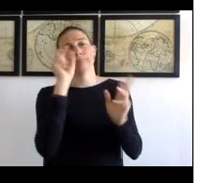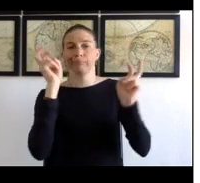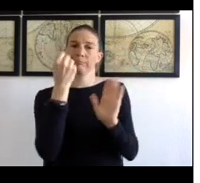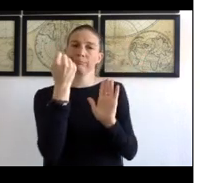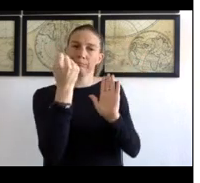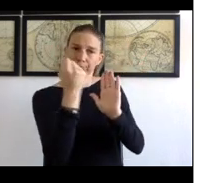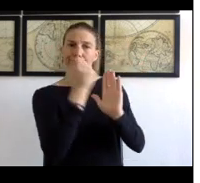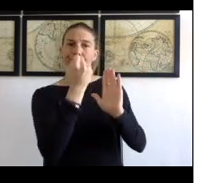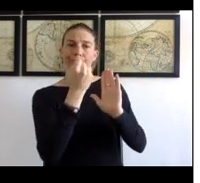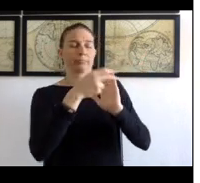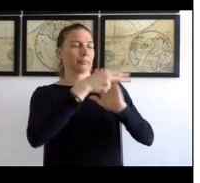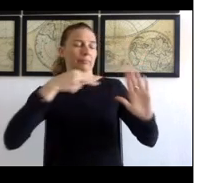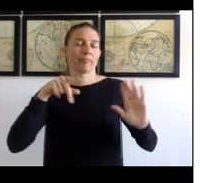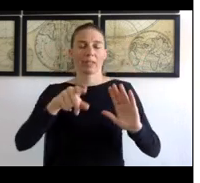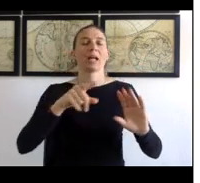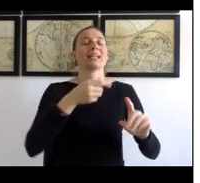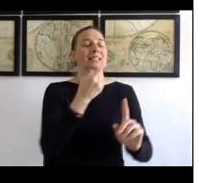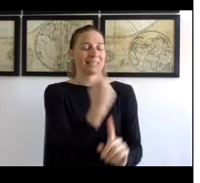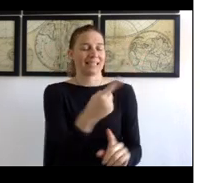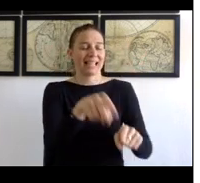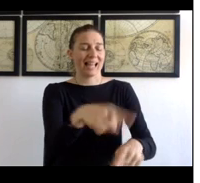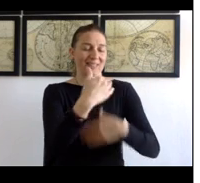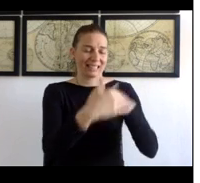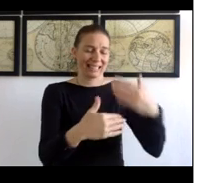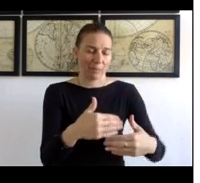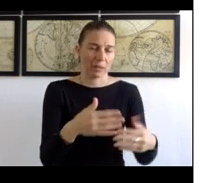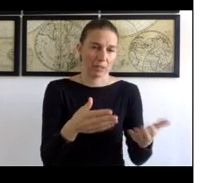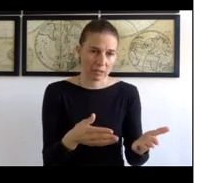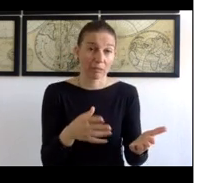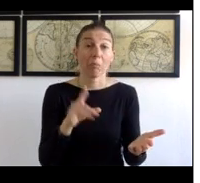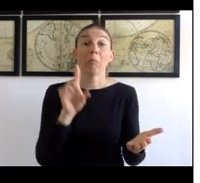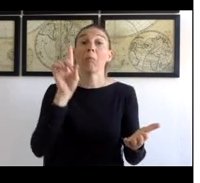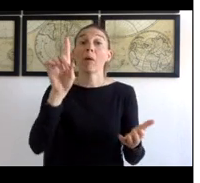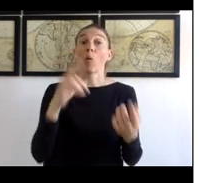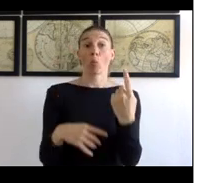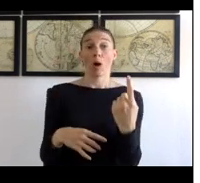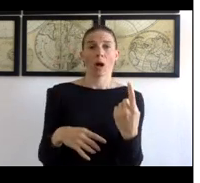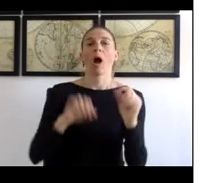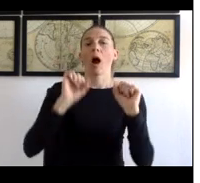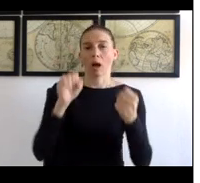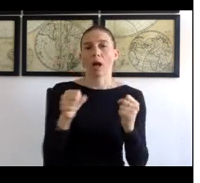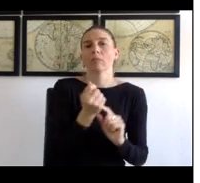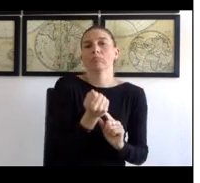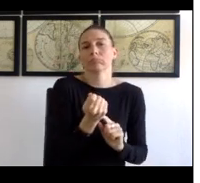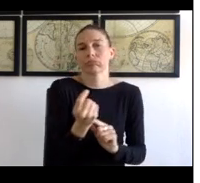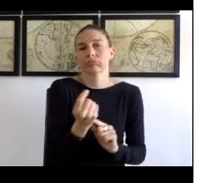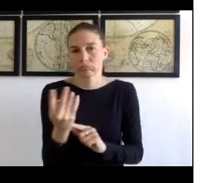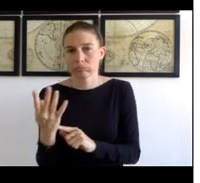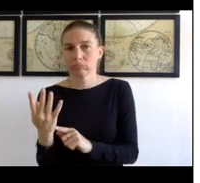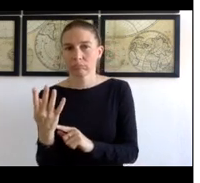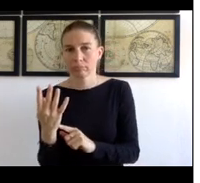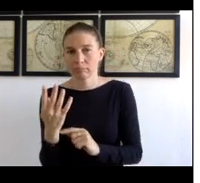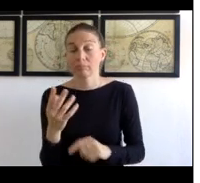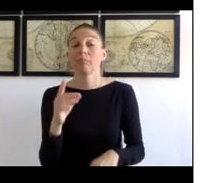But, of course, different combinations are possible. But to improve the international comparability